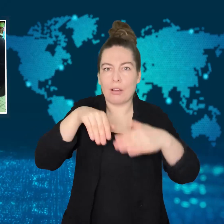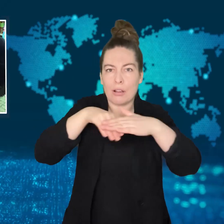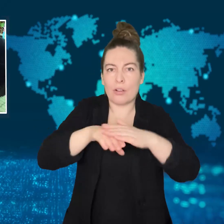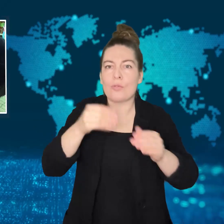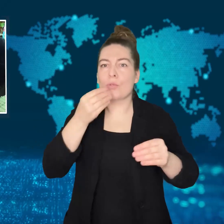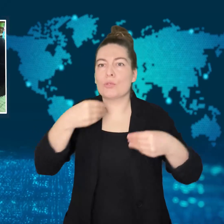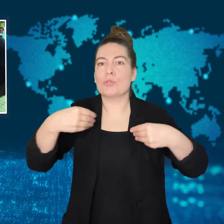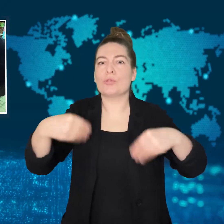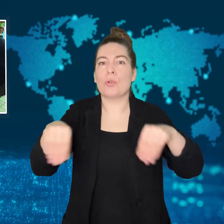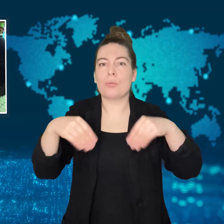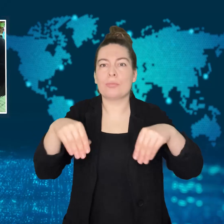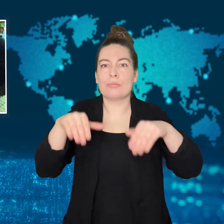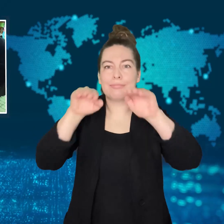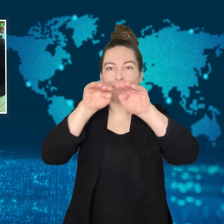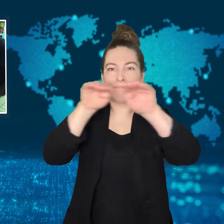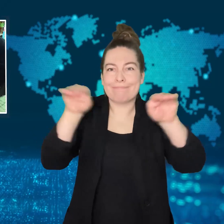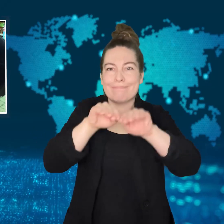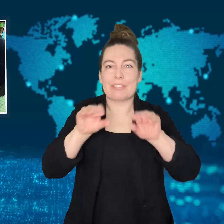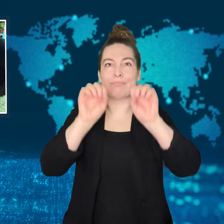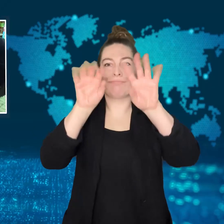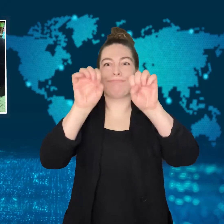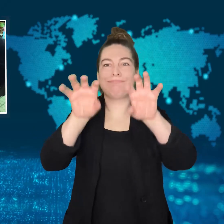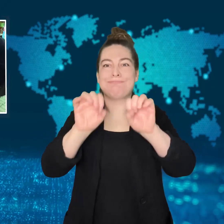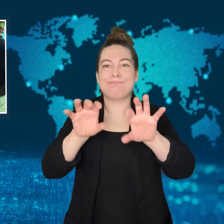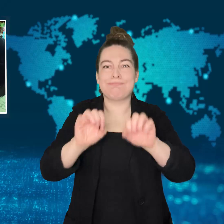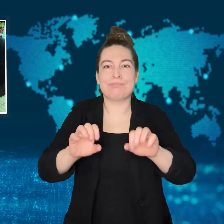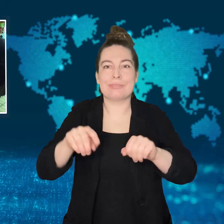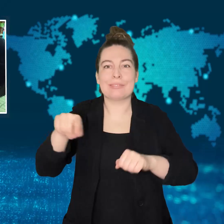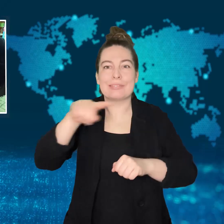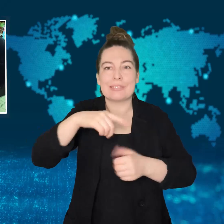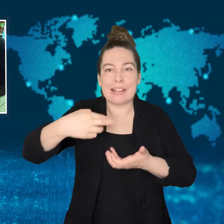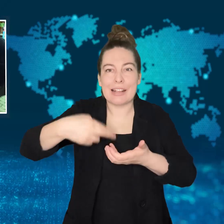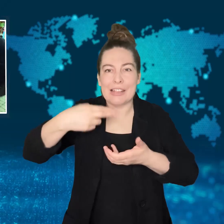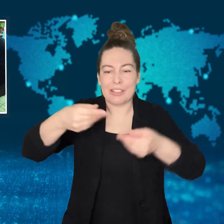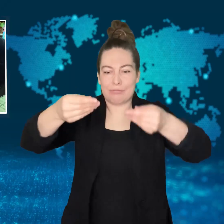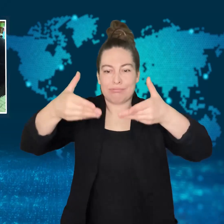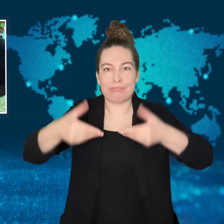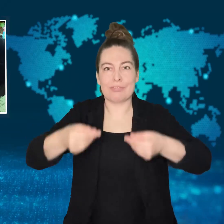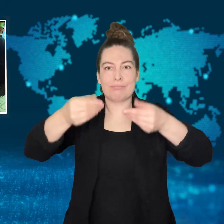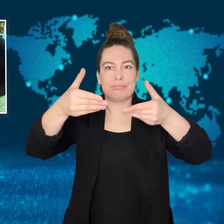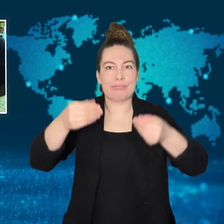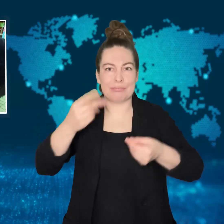and insufficient amounts of